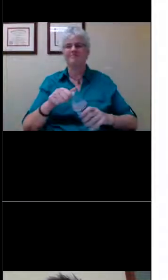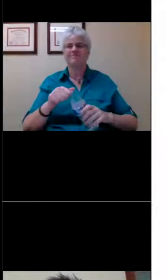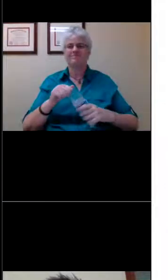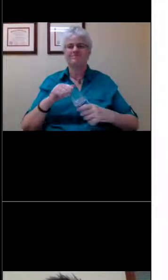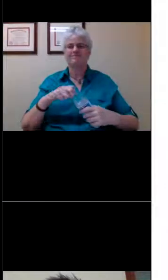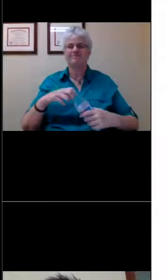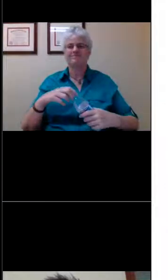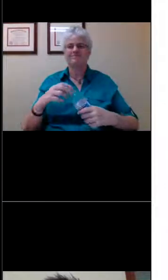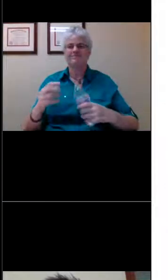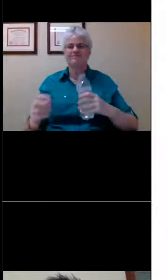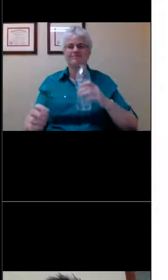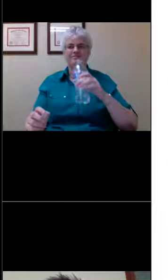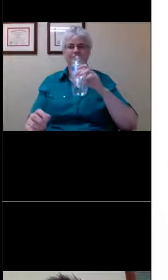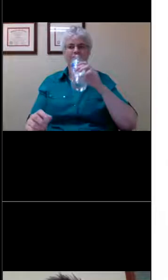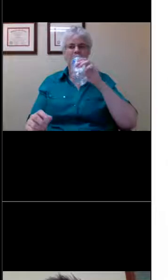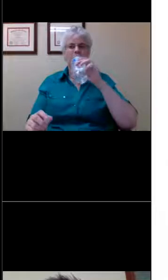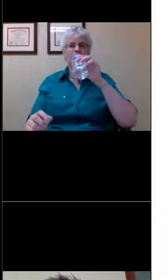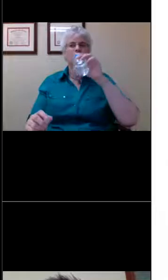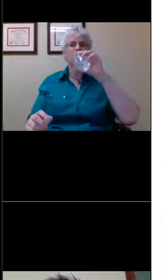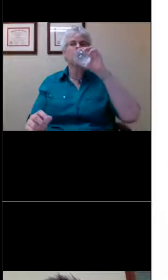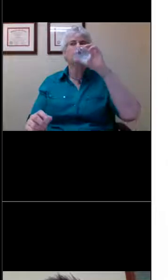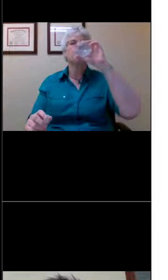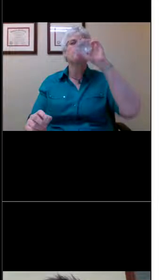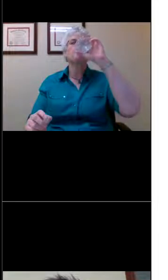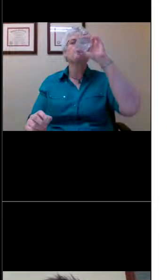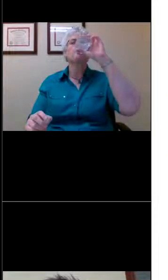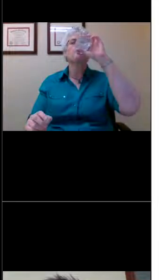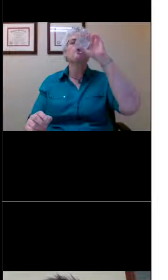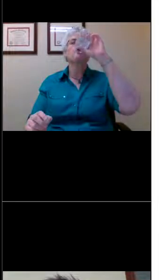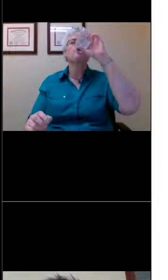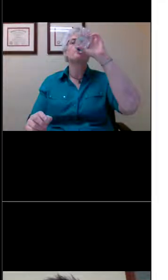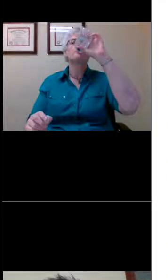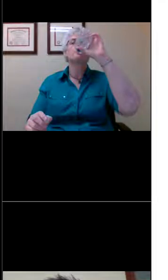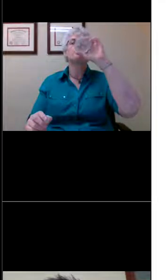I'm the Earth and they're my Sun and Moon, and I love them so much. I'm gonna